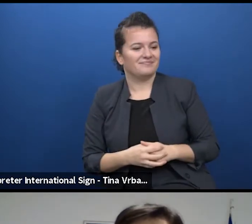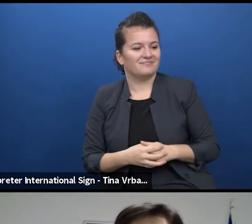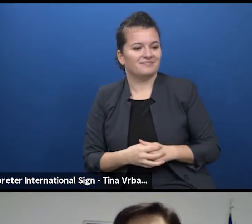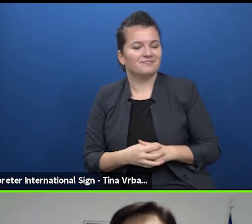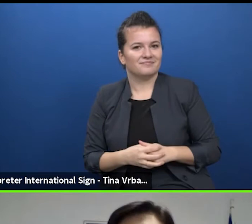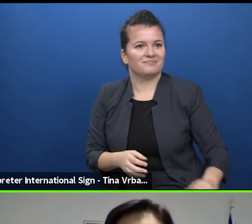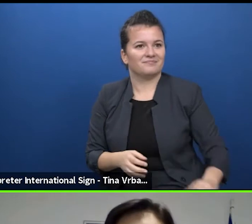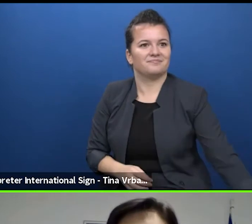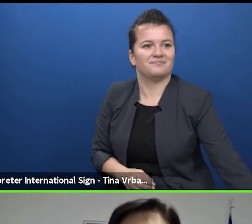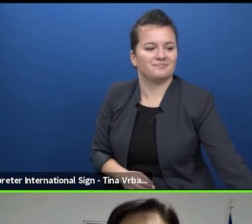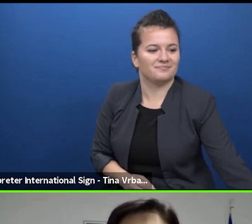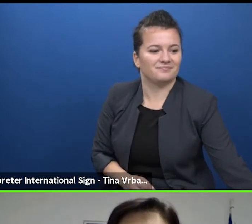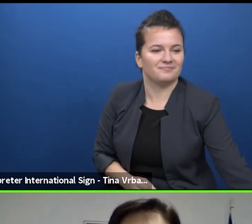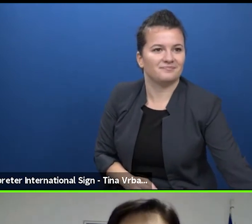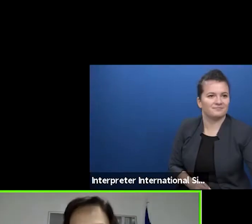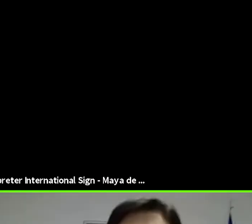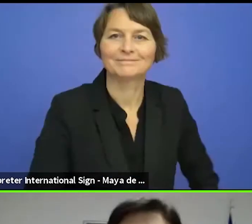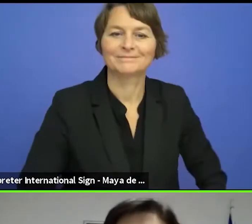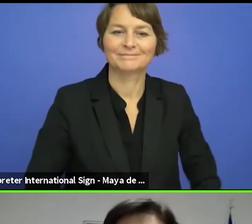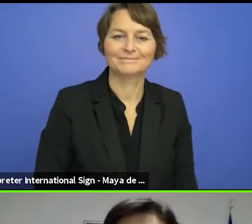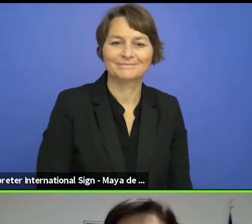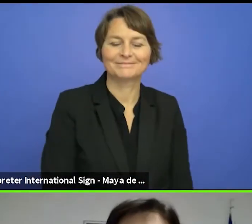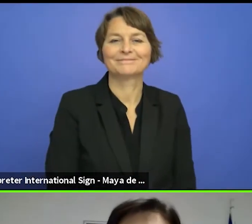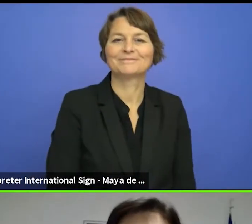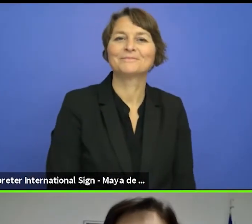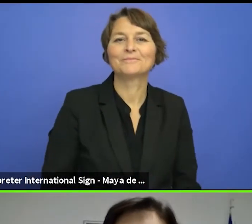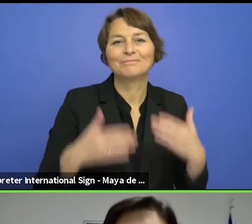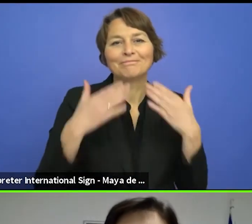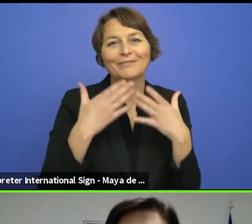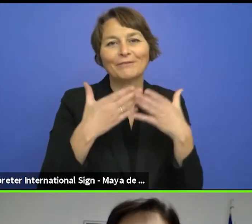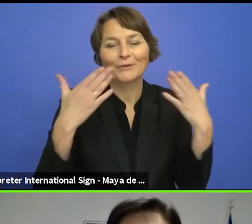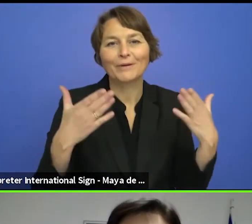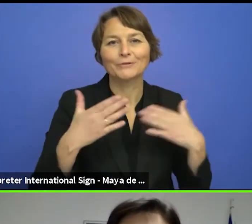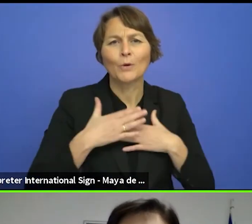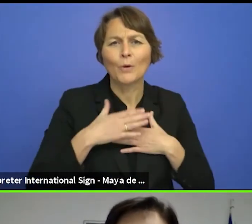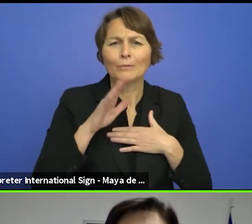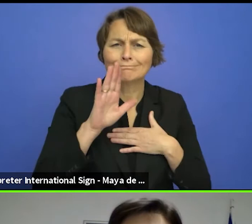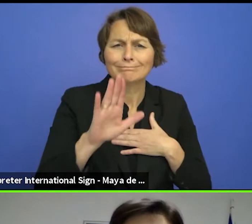Thank you, thank you very much, dear Gina. So emotional messages, thank you for touching our